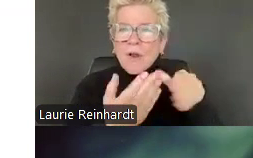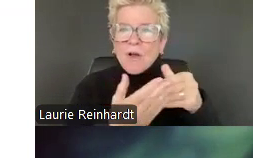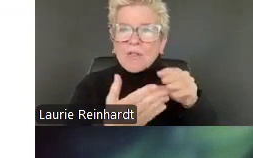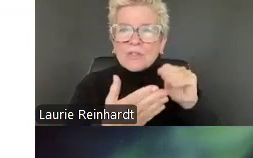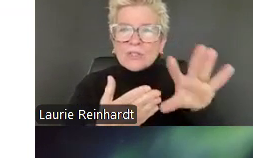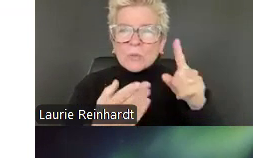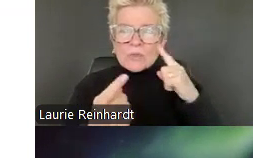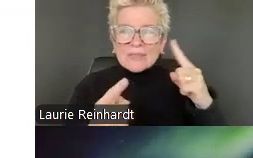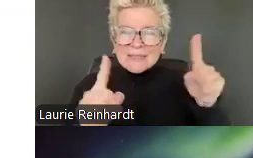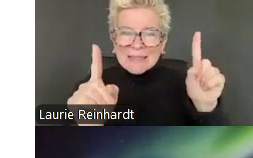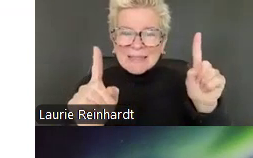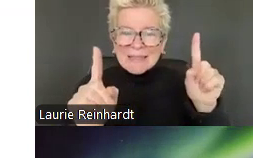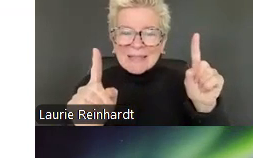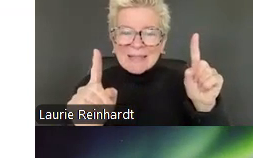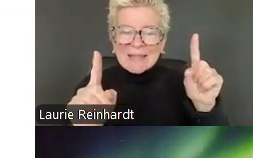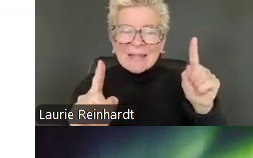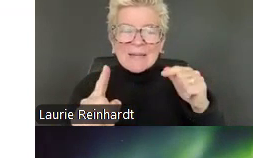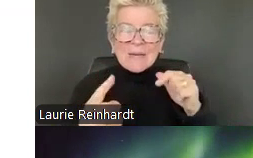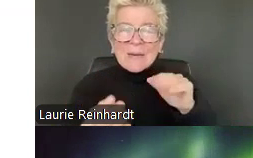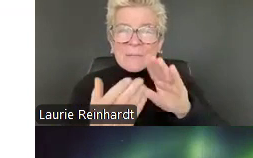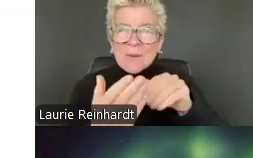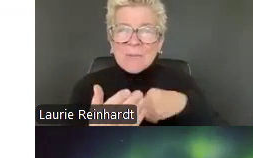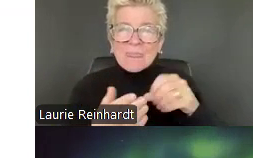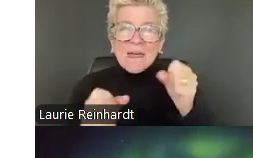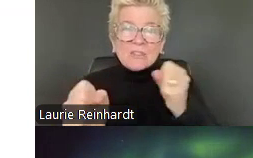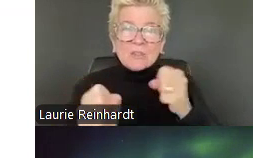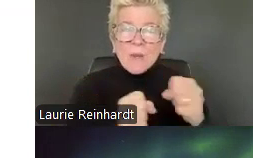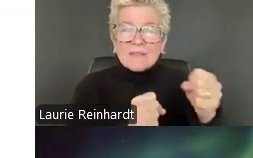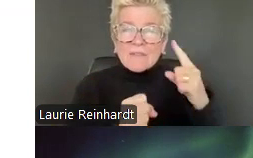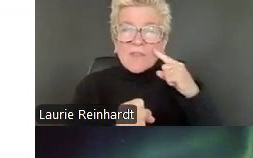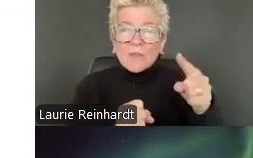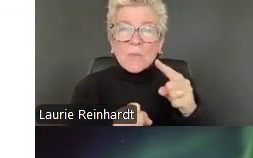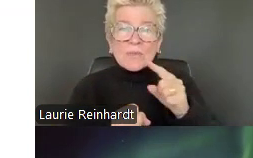bit to those strategies that can support students who have IEPs, but really are